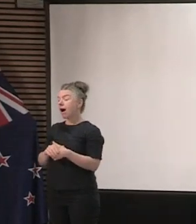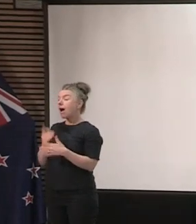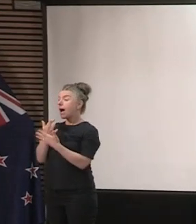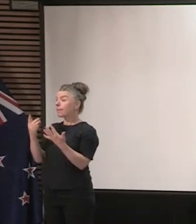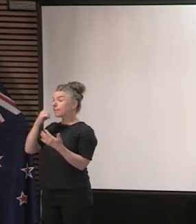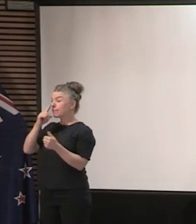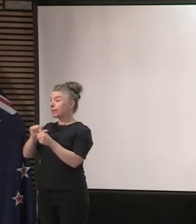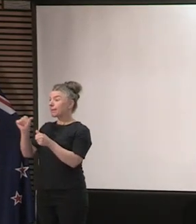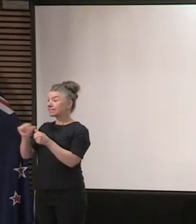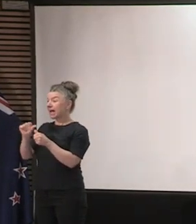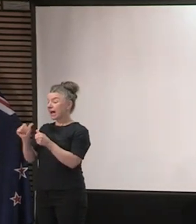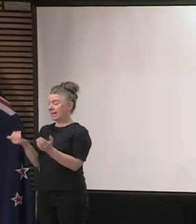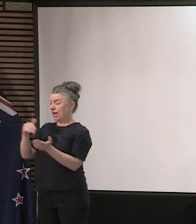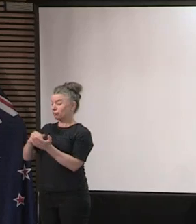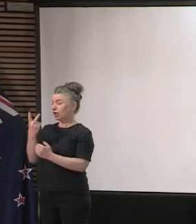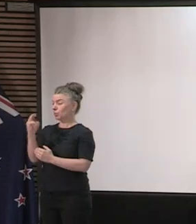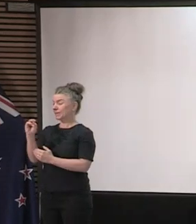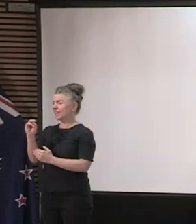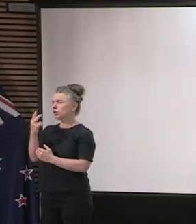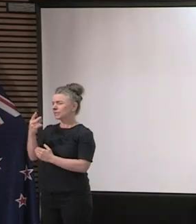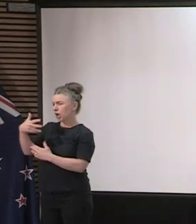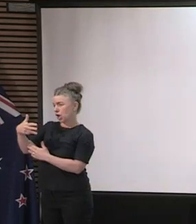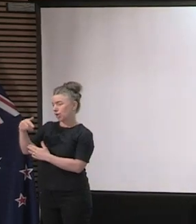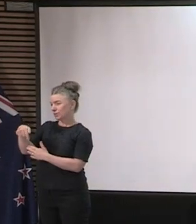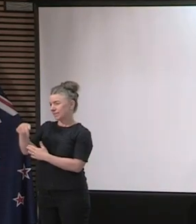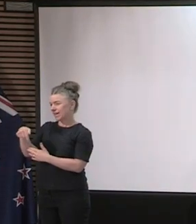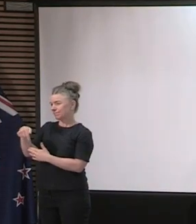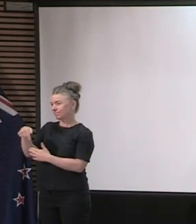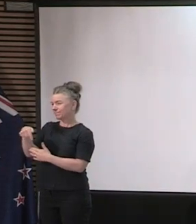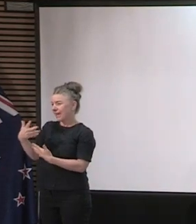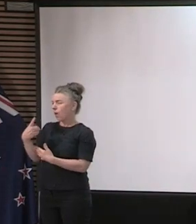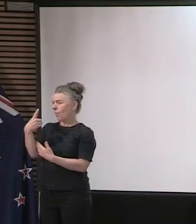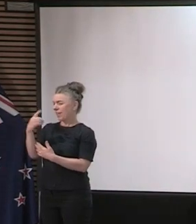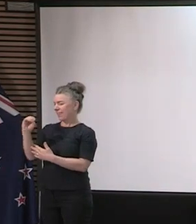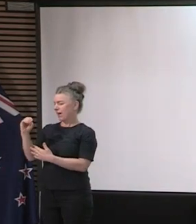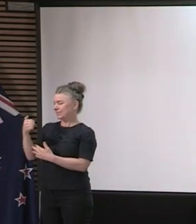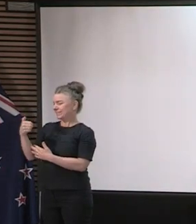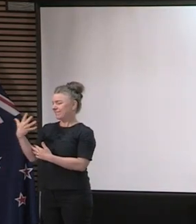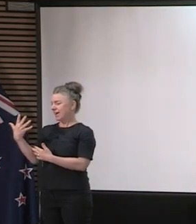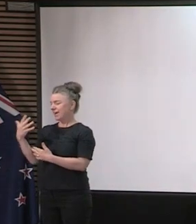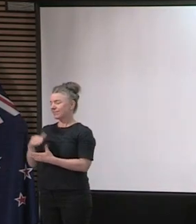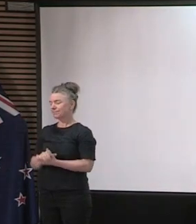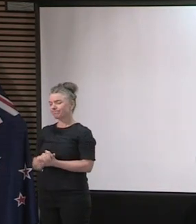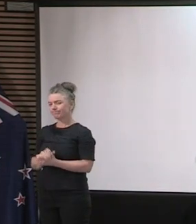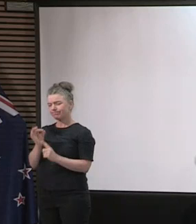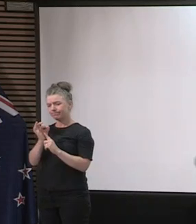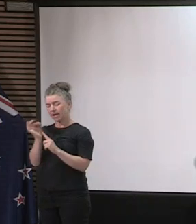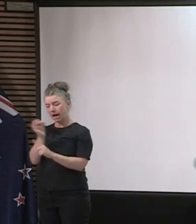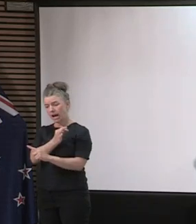How many people have recovered? The number of people who have recovered has increased by 29. It is now 1,065.